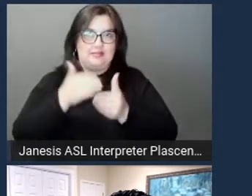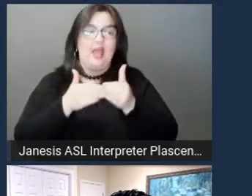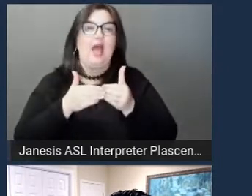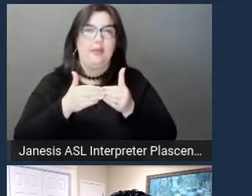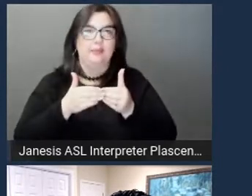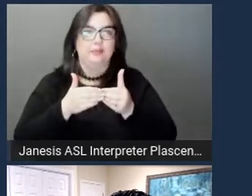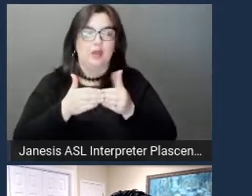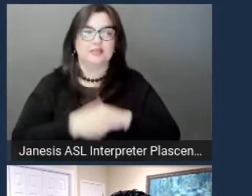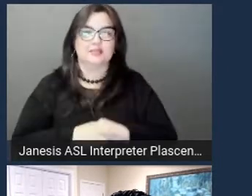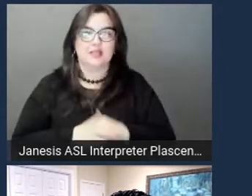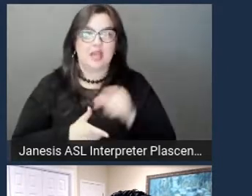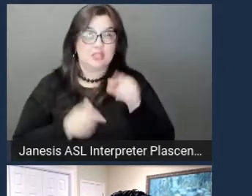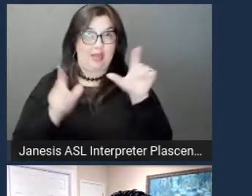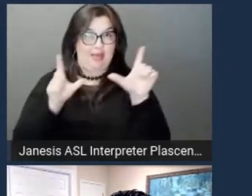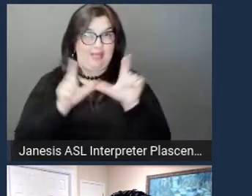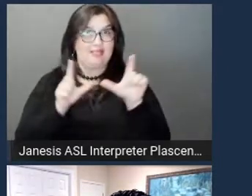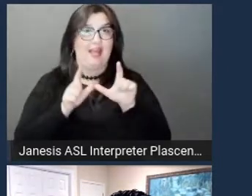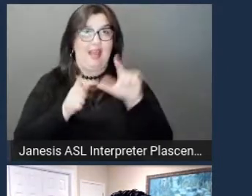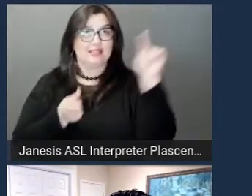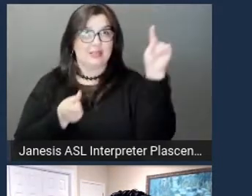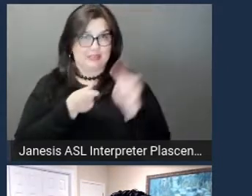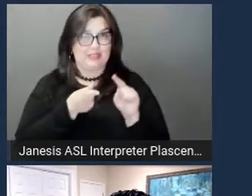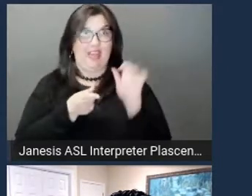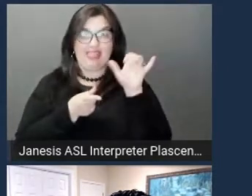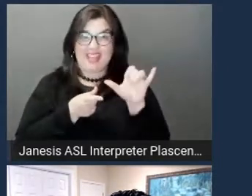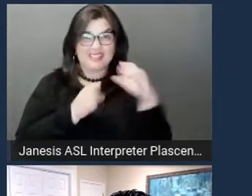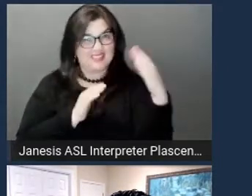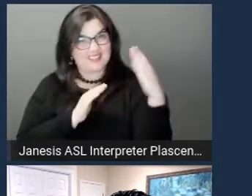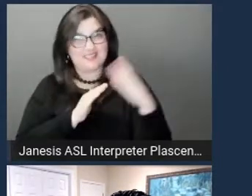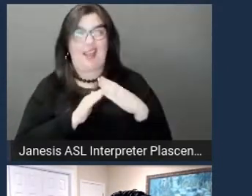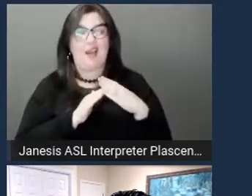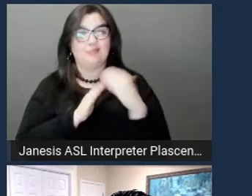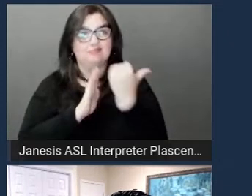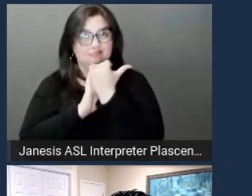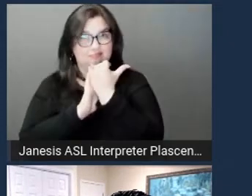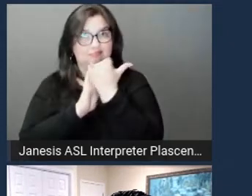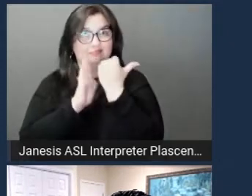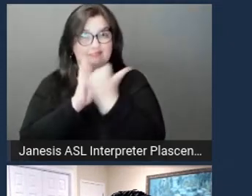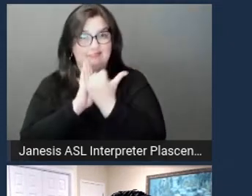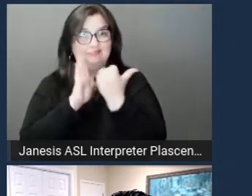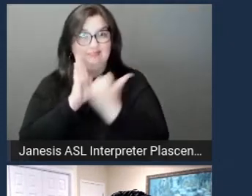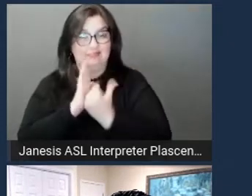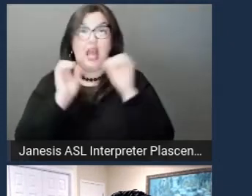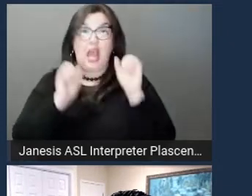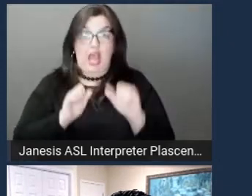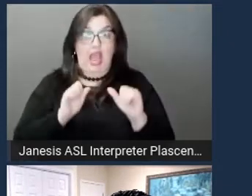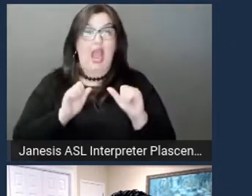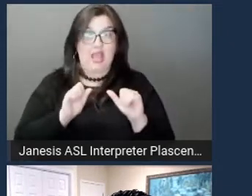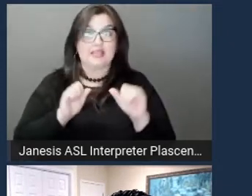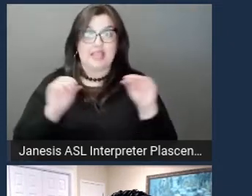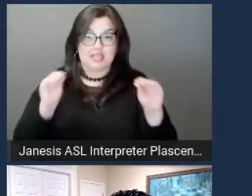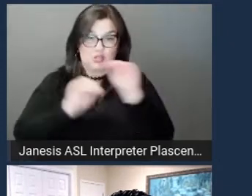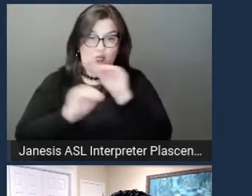is at the very top and the very beginning. And then, there are others and I can always choose to swap this, edit this and reanalyze